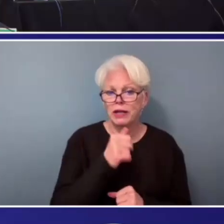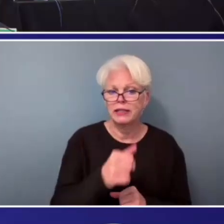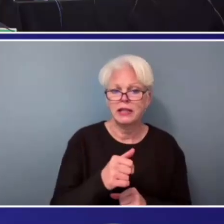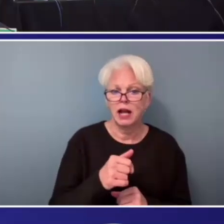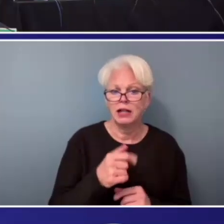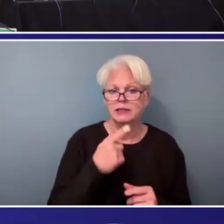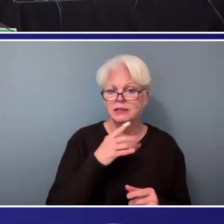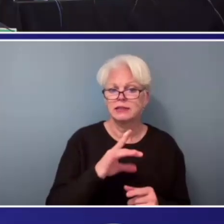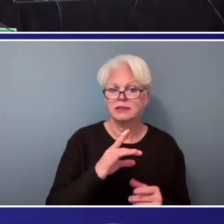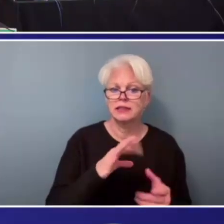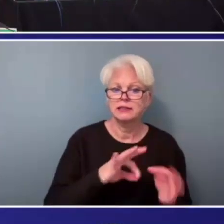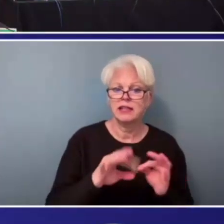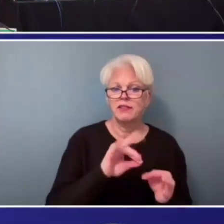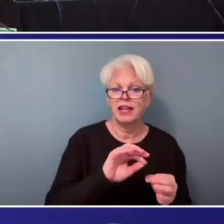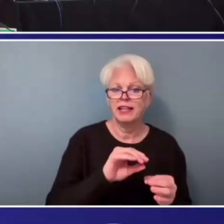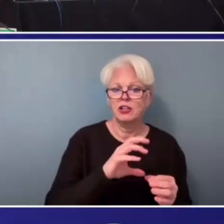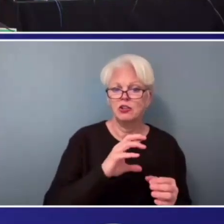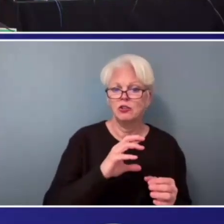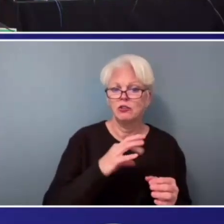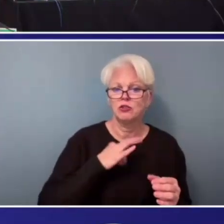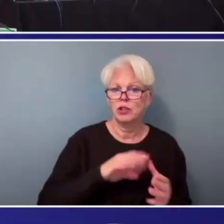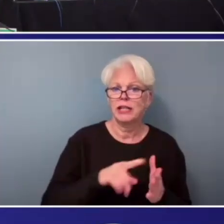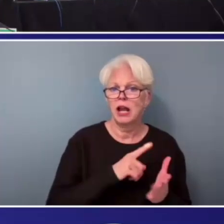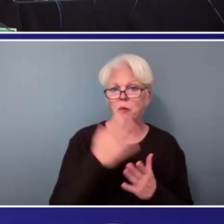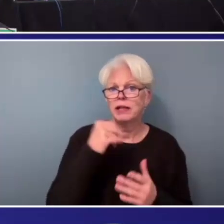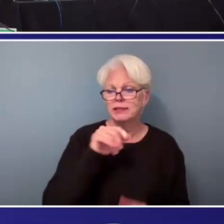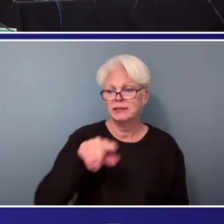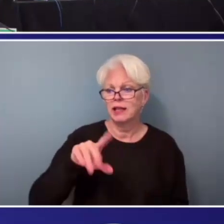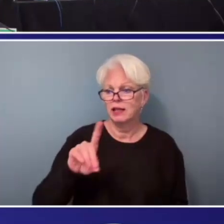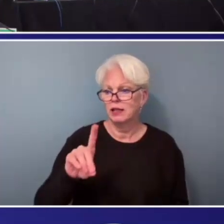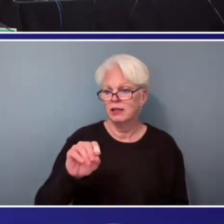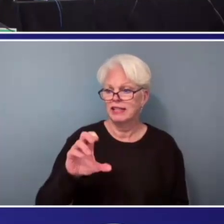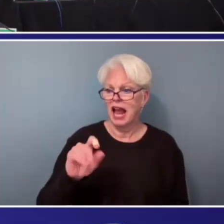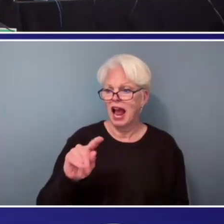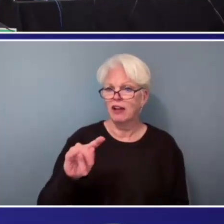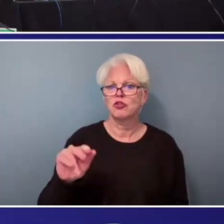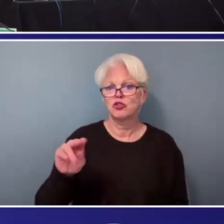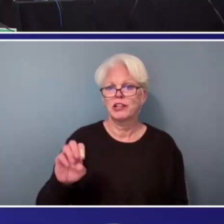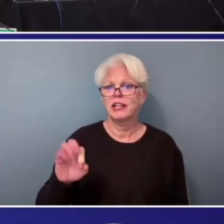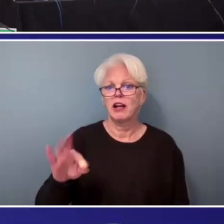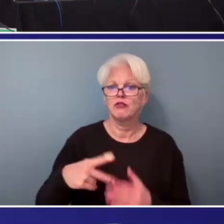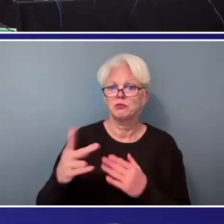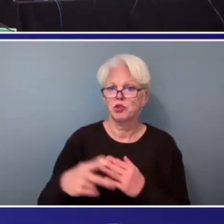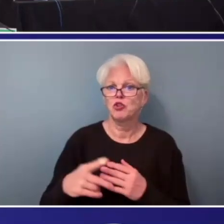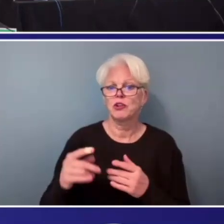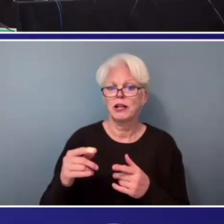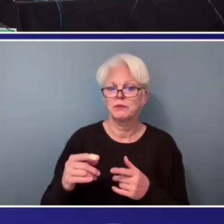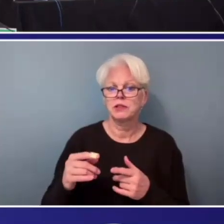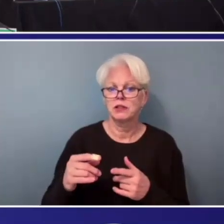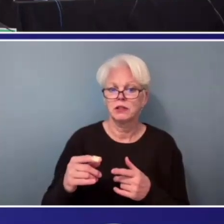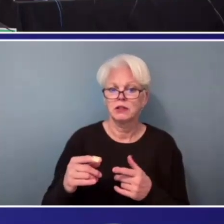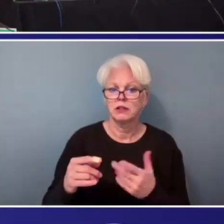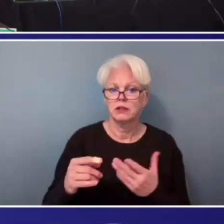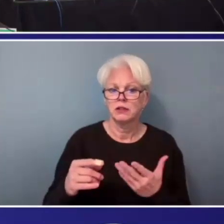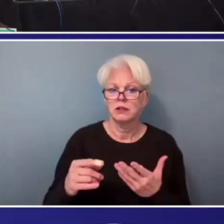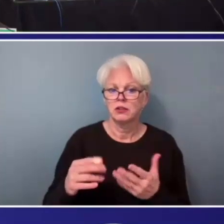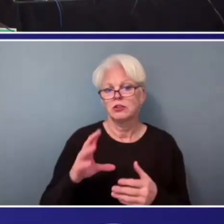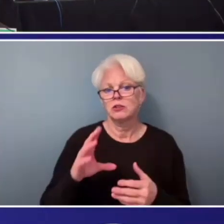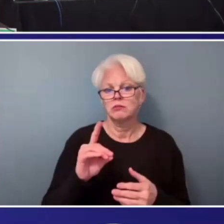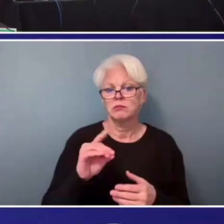hours, refer to doctorate programs that are in particularly doctorate professional degrees?